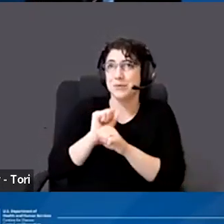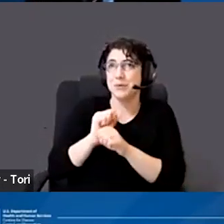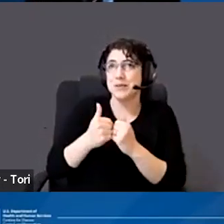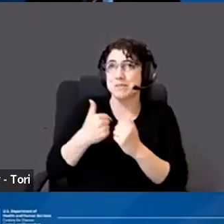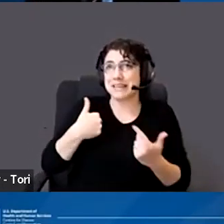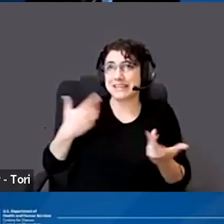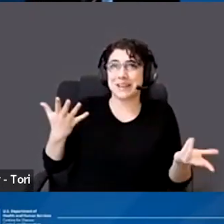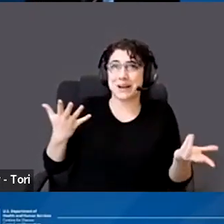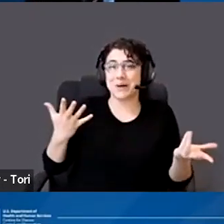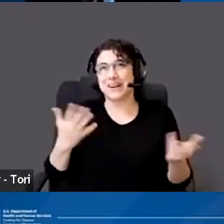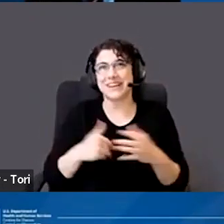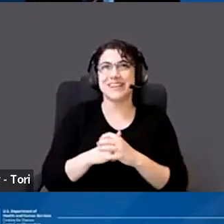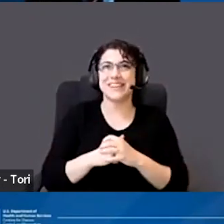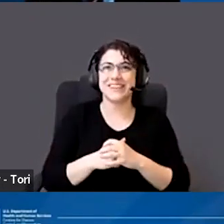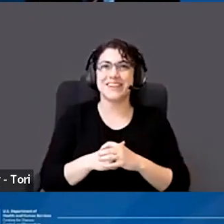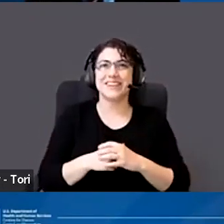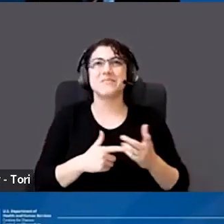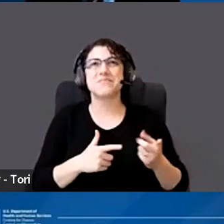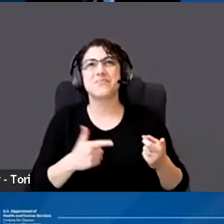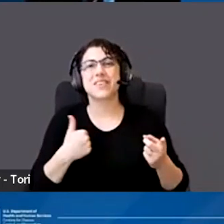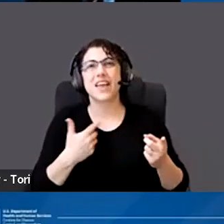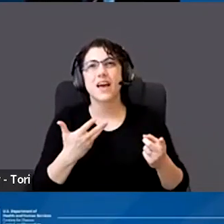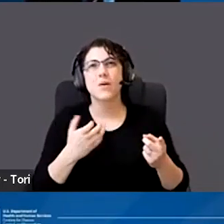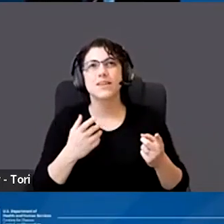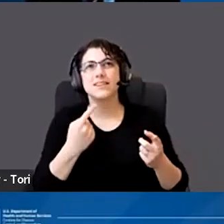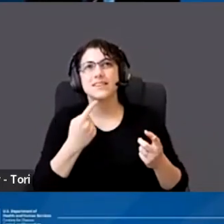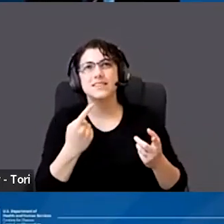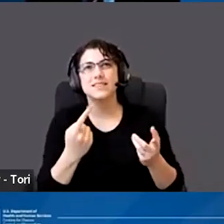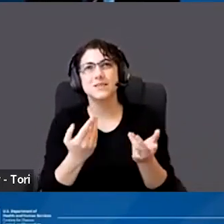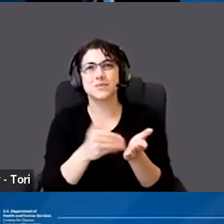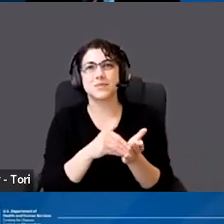to echo your comments about how much has been accomplished already.